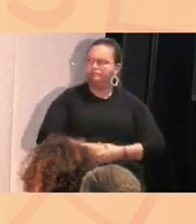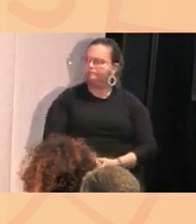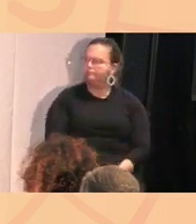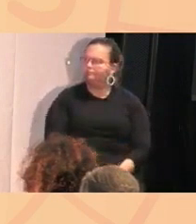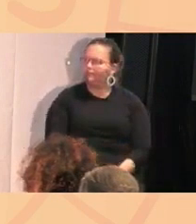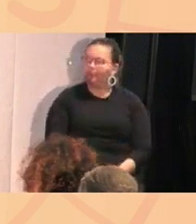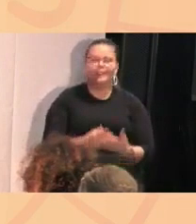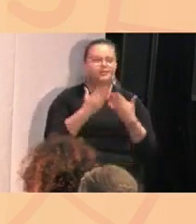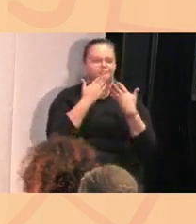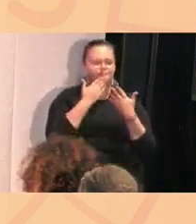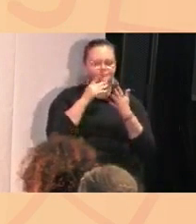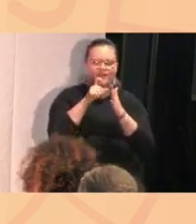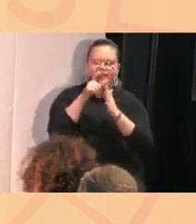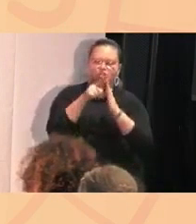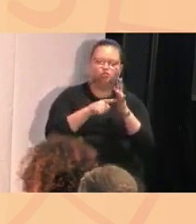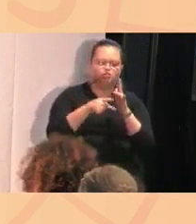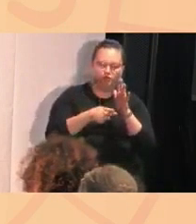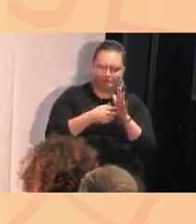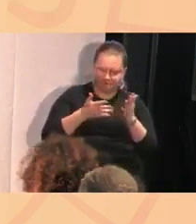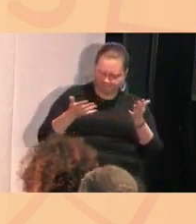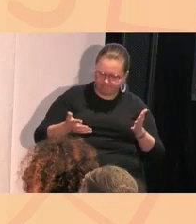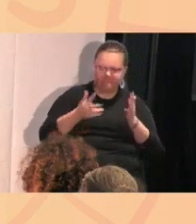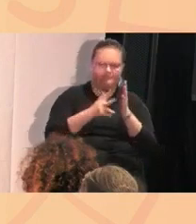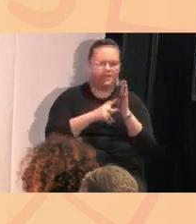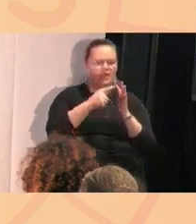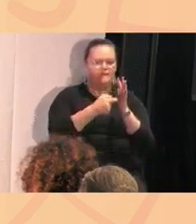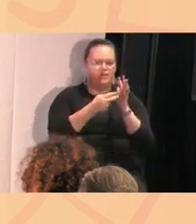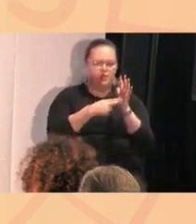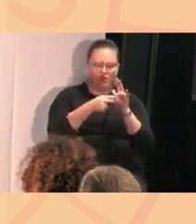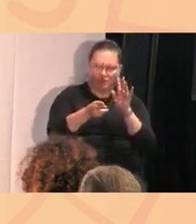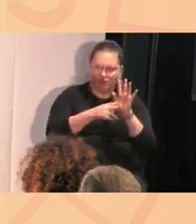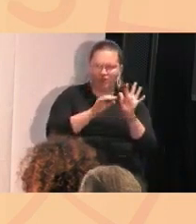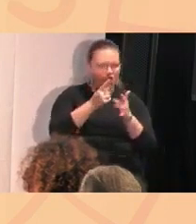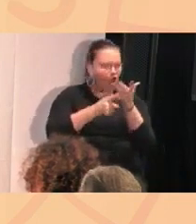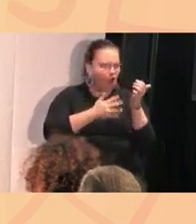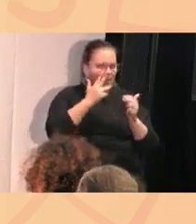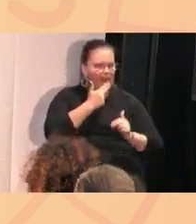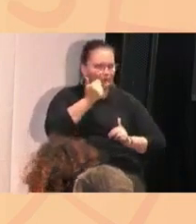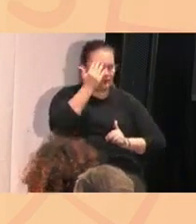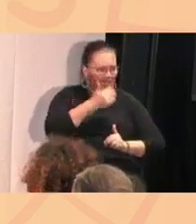All the other exhibitions are organized through other international bodies or institutions. Yeah, sorry.